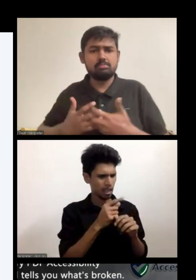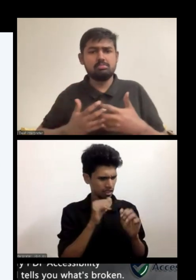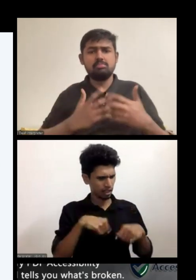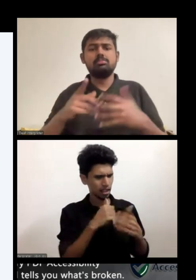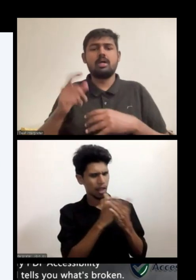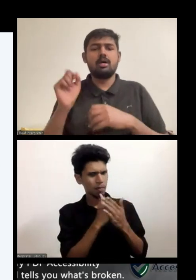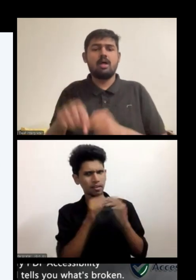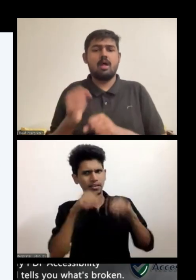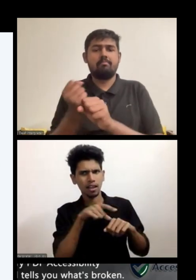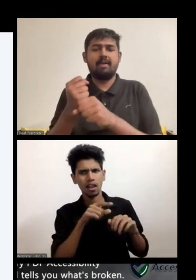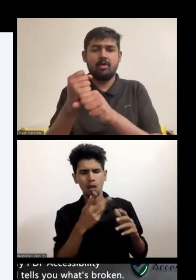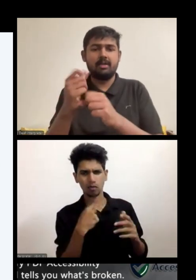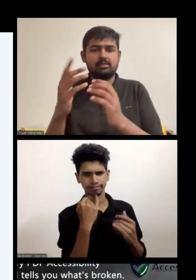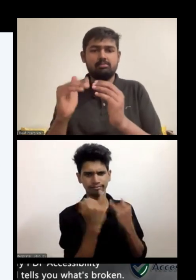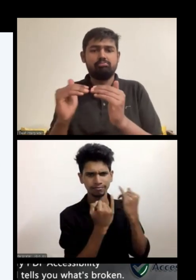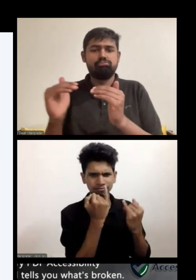resolve this problem completely.